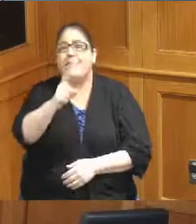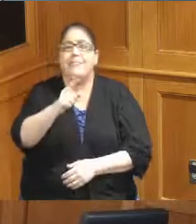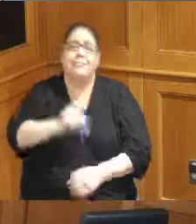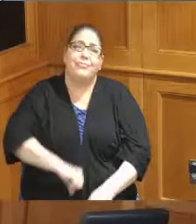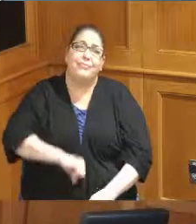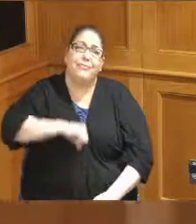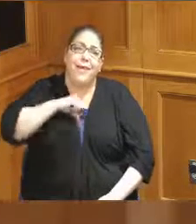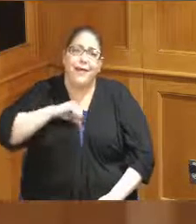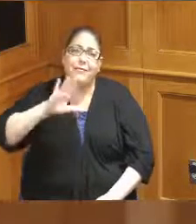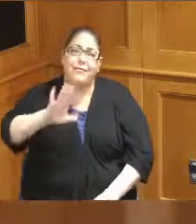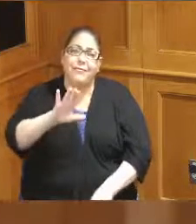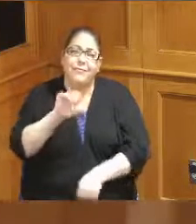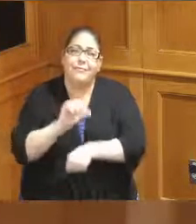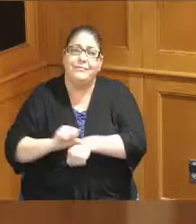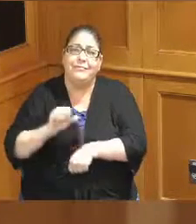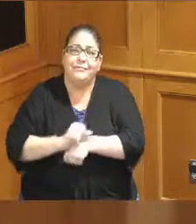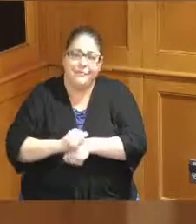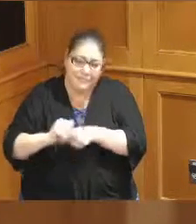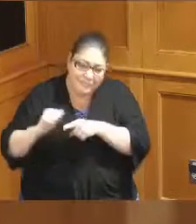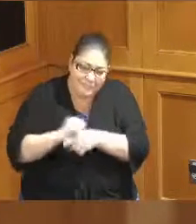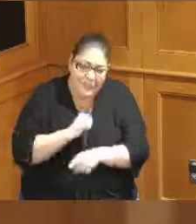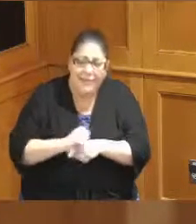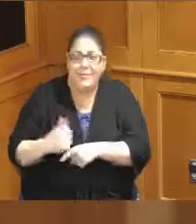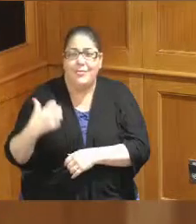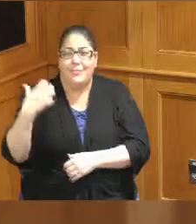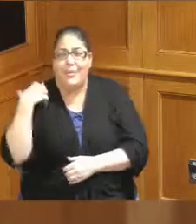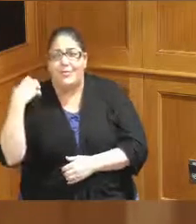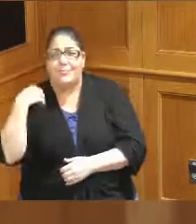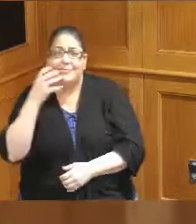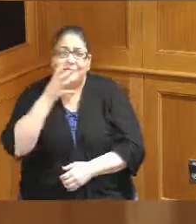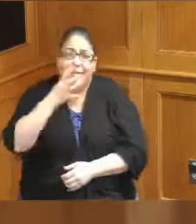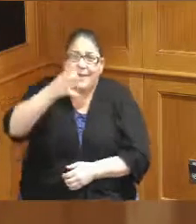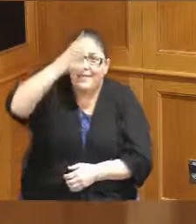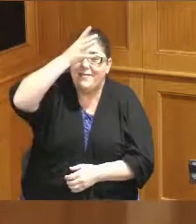been able to accomplish and especially to the coaches to the parents to the families and to